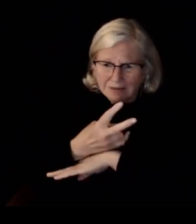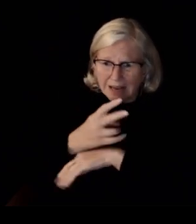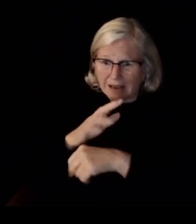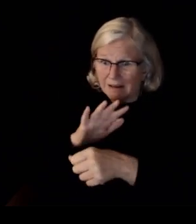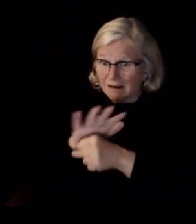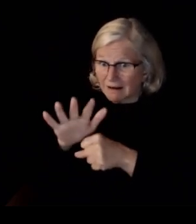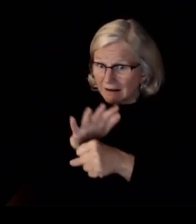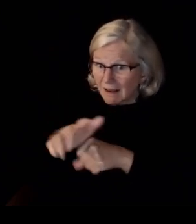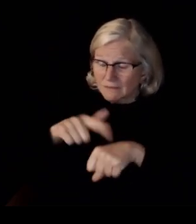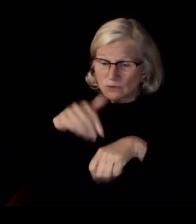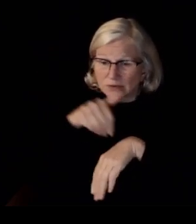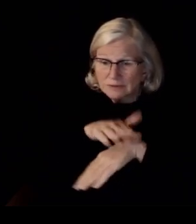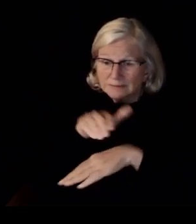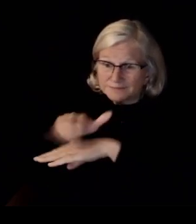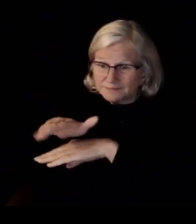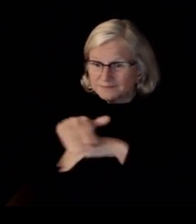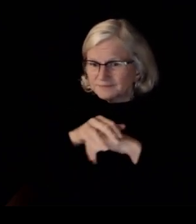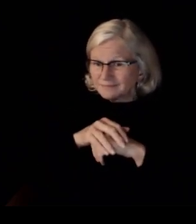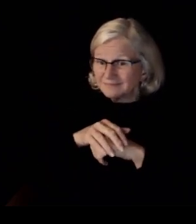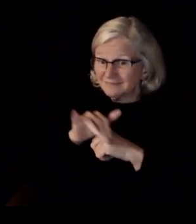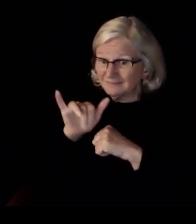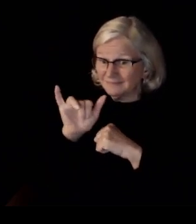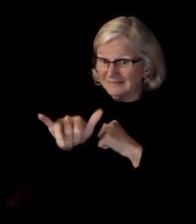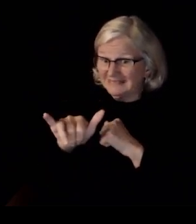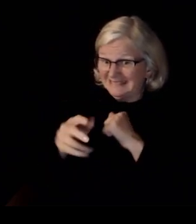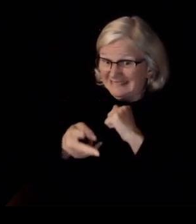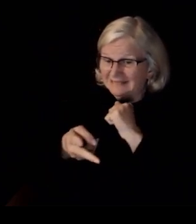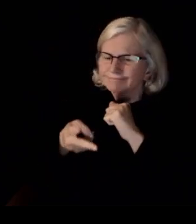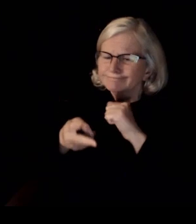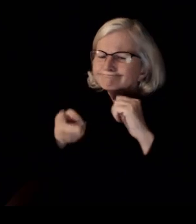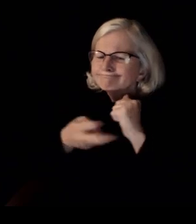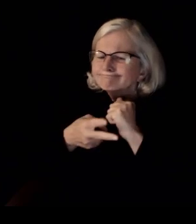and usage to the state on a regular basis and in general we're seeing hospital inventories